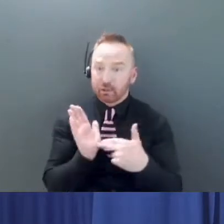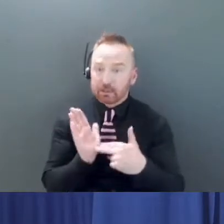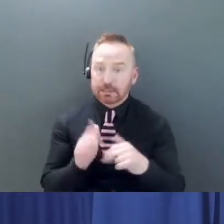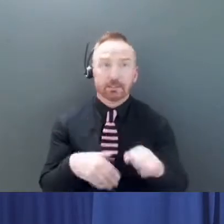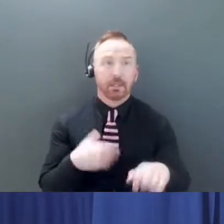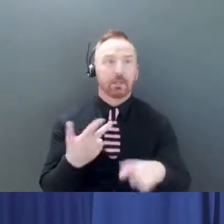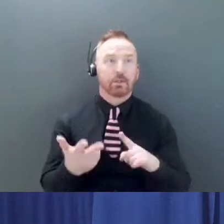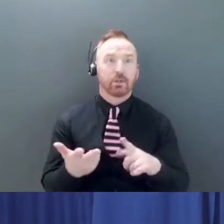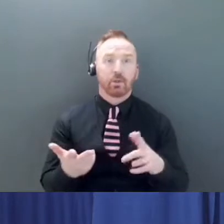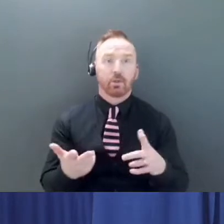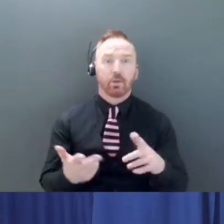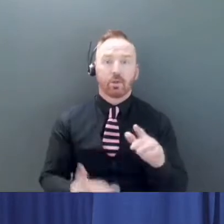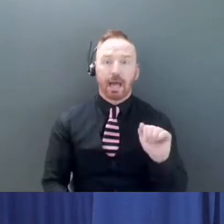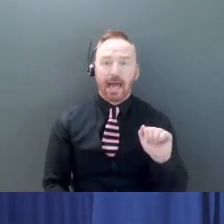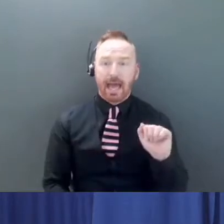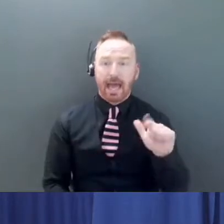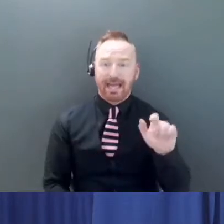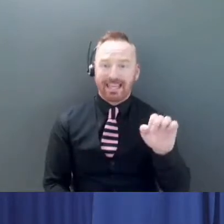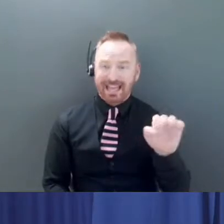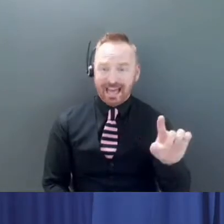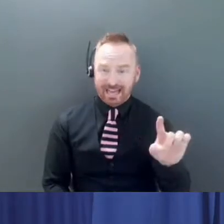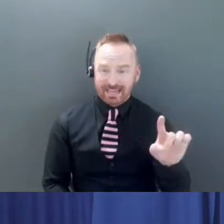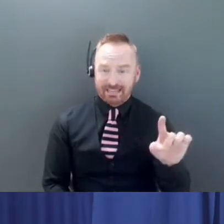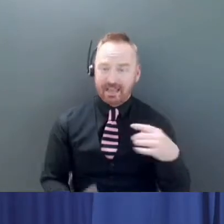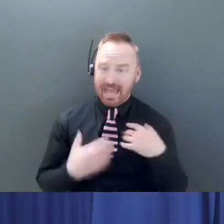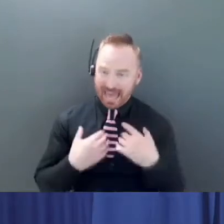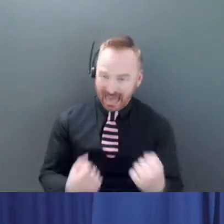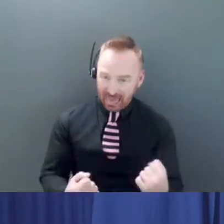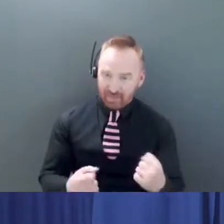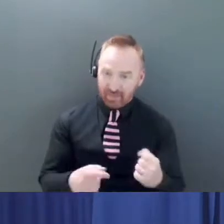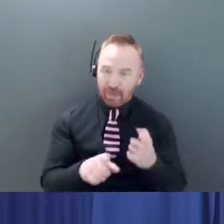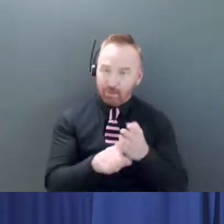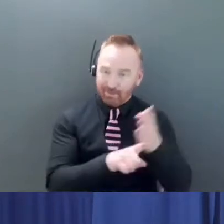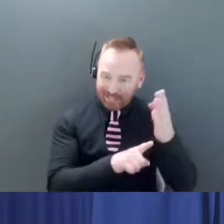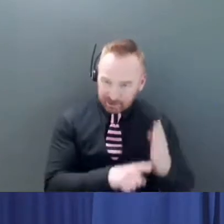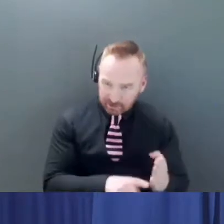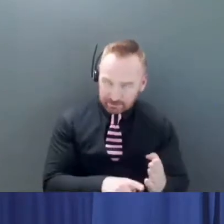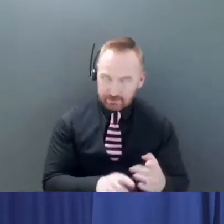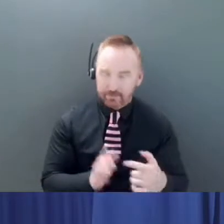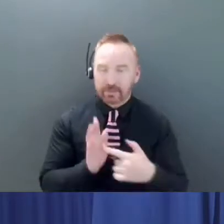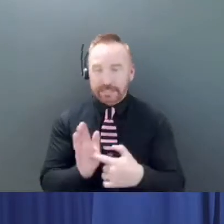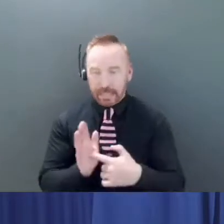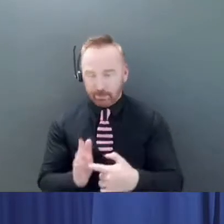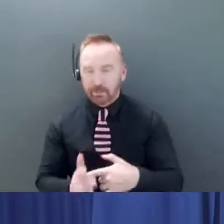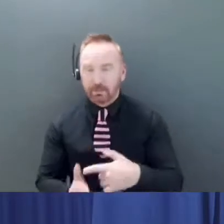and to allied health professionals so we provide the